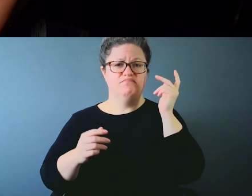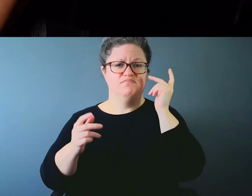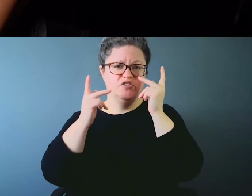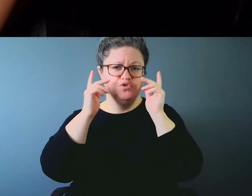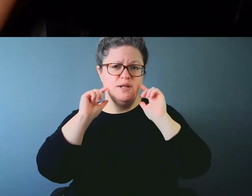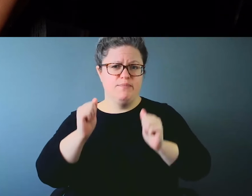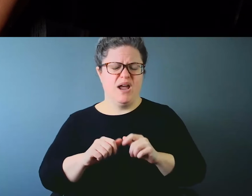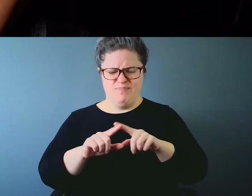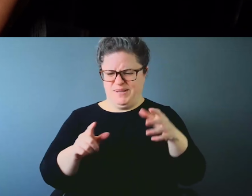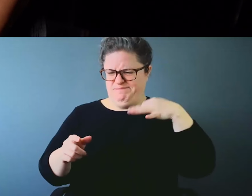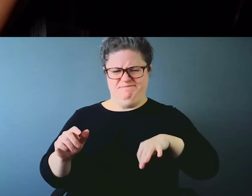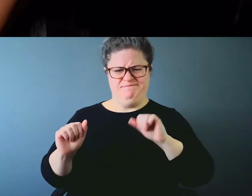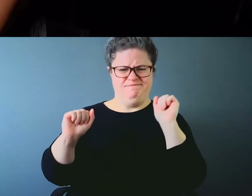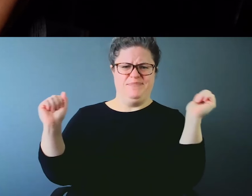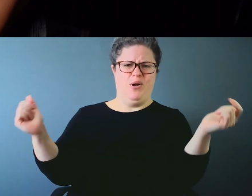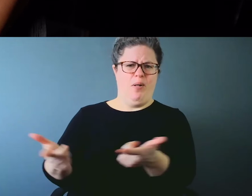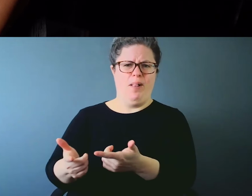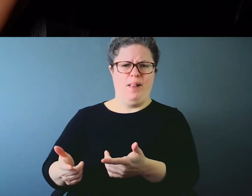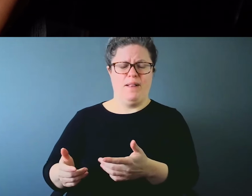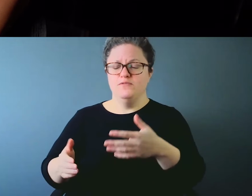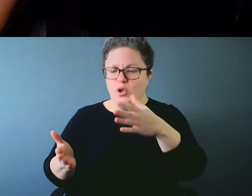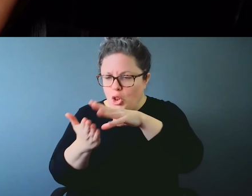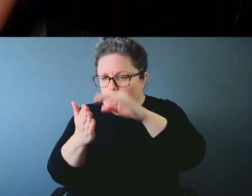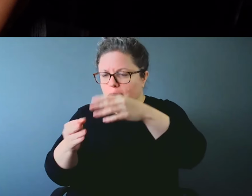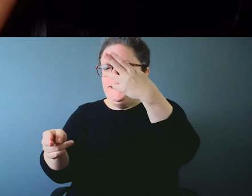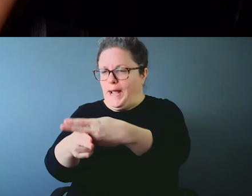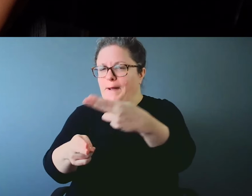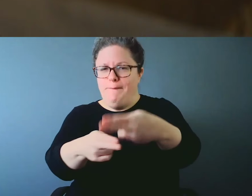but that's good for everybody else, too, because then you learn everybody's name.